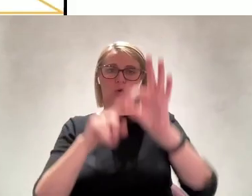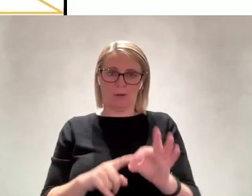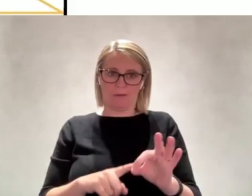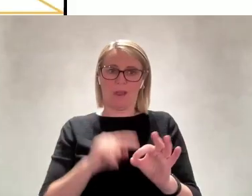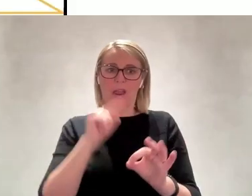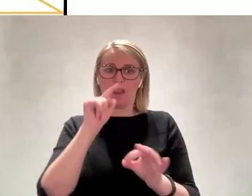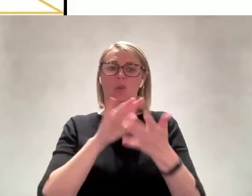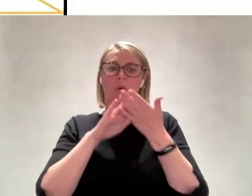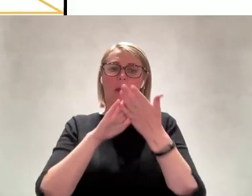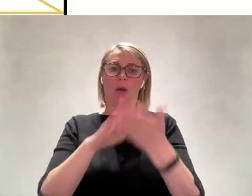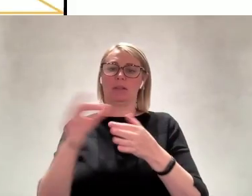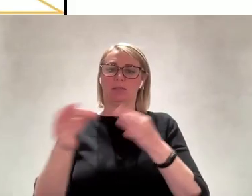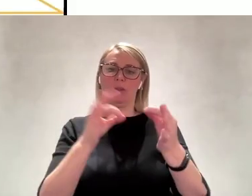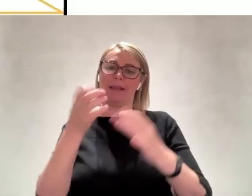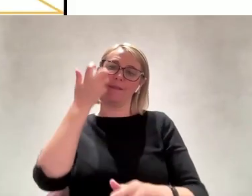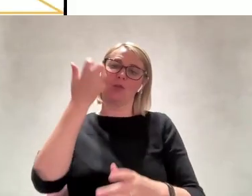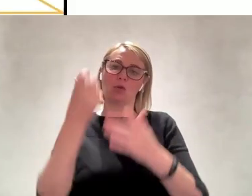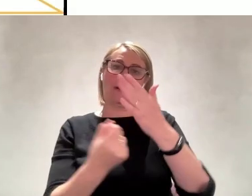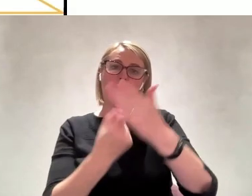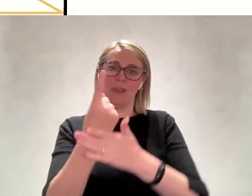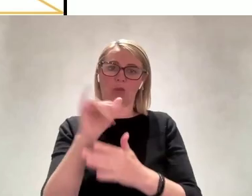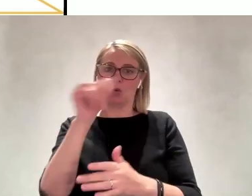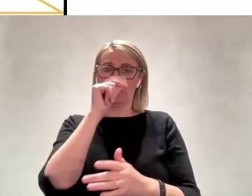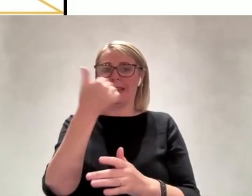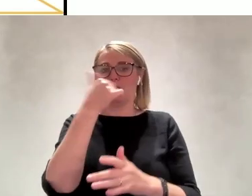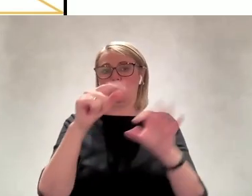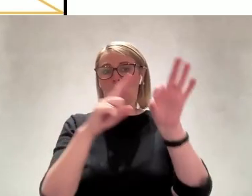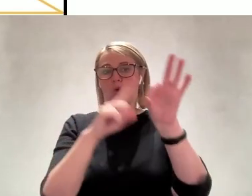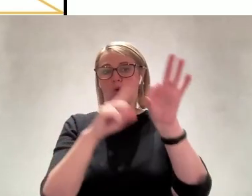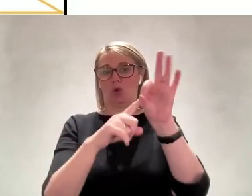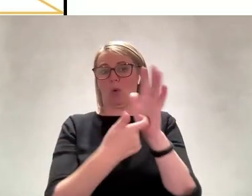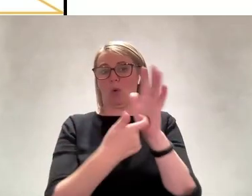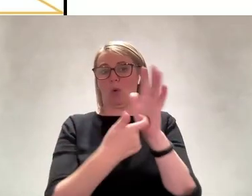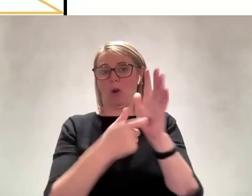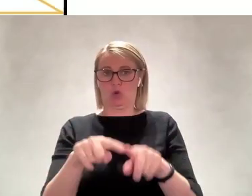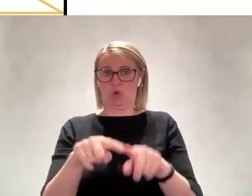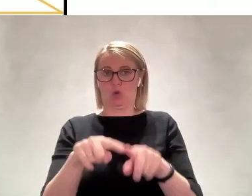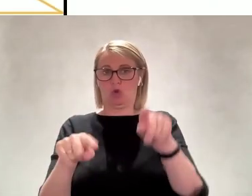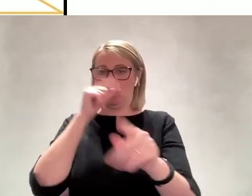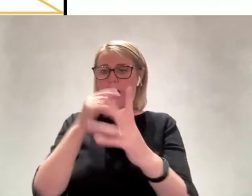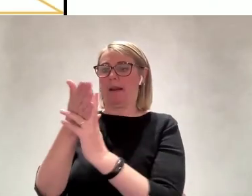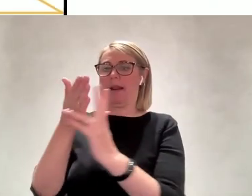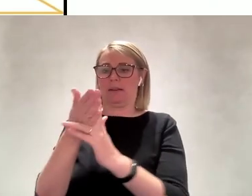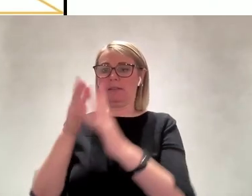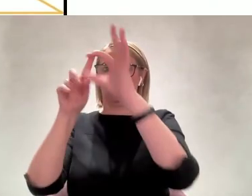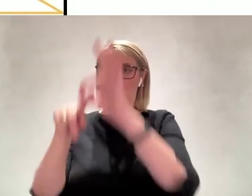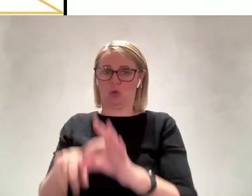help us plan future events. Or you can use the QR code on the screen to access the survey.